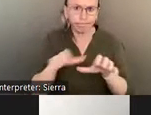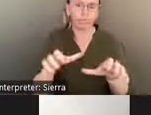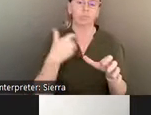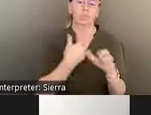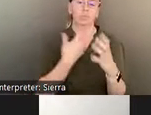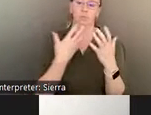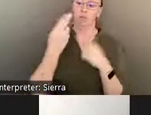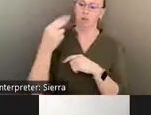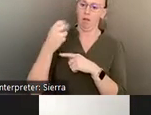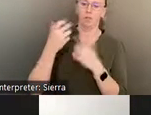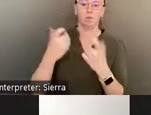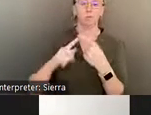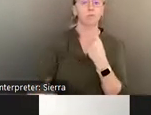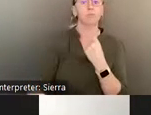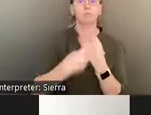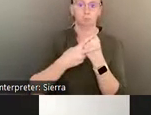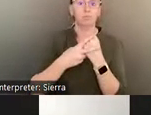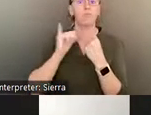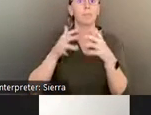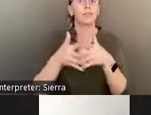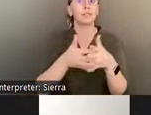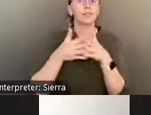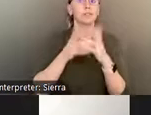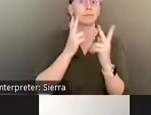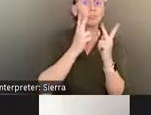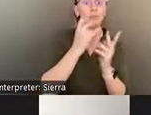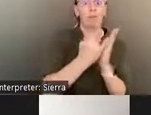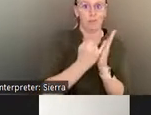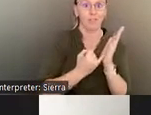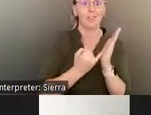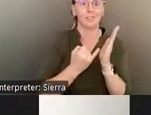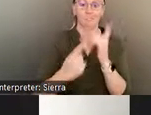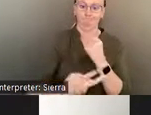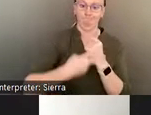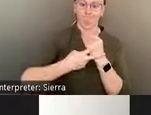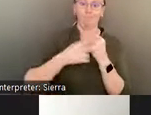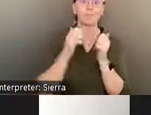creativity in the visual arts by connecting visitors to these remarkable spaces.